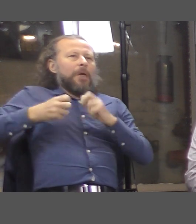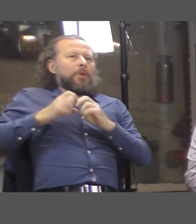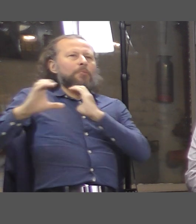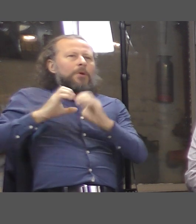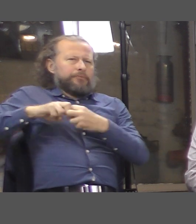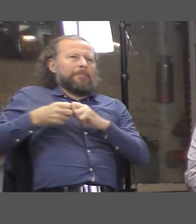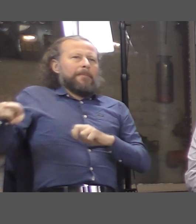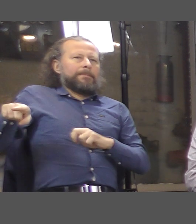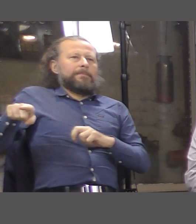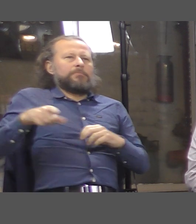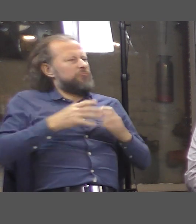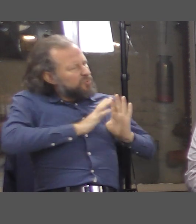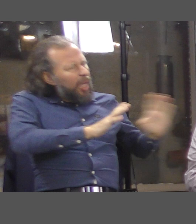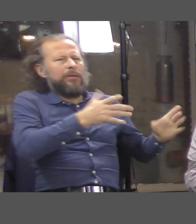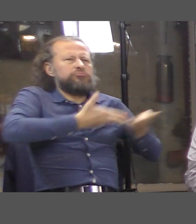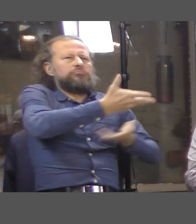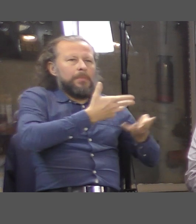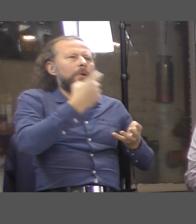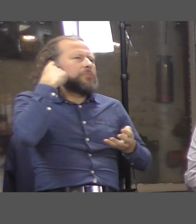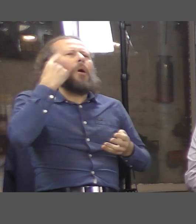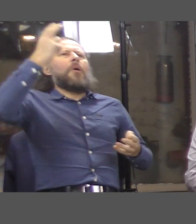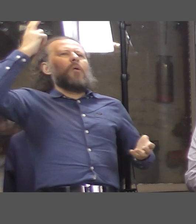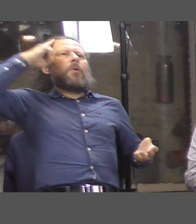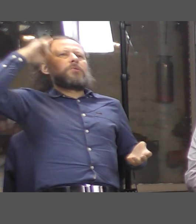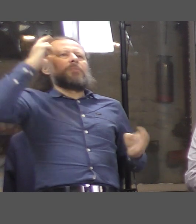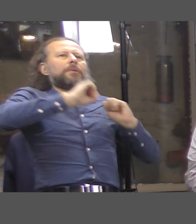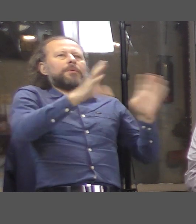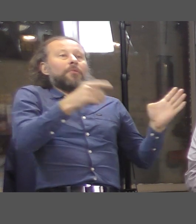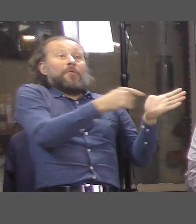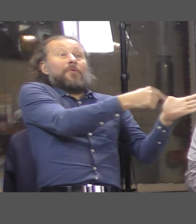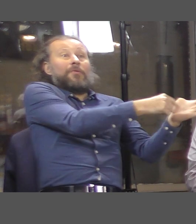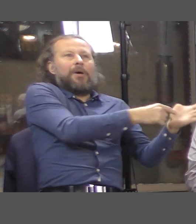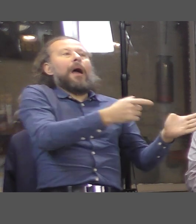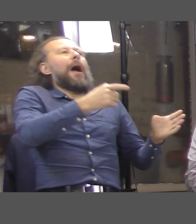This is a communication problem, there is no such frank exchange. And then I understand everything.